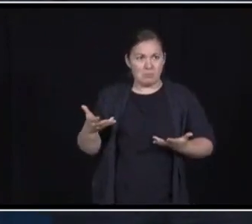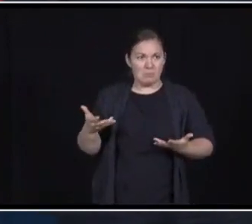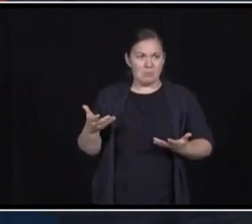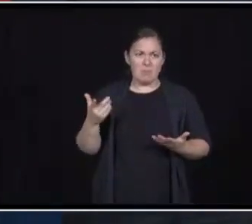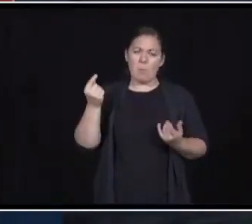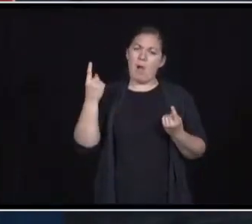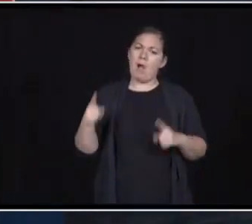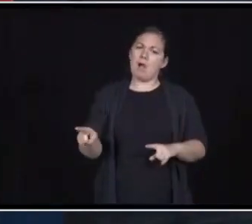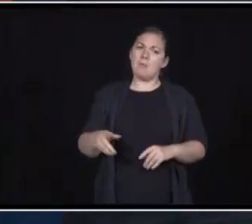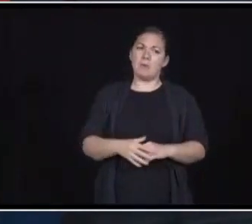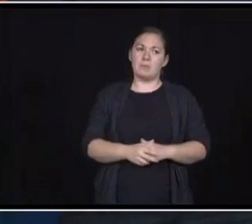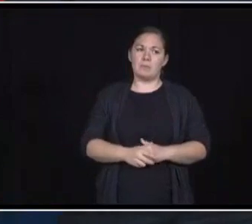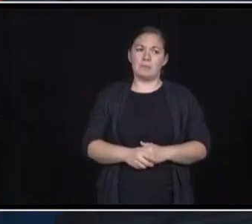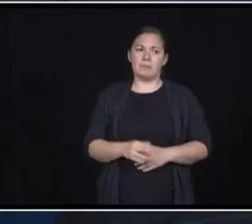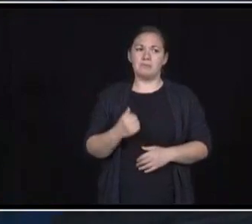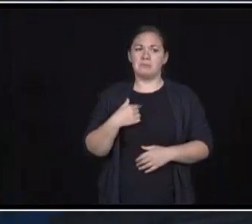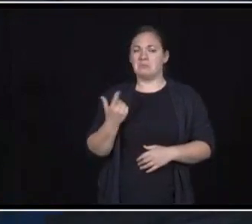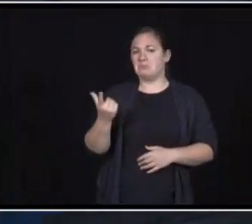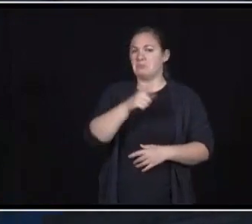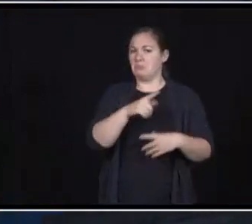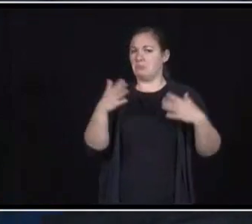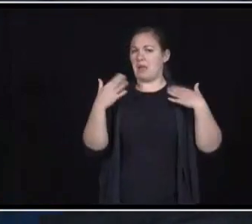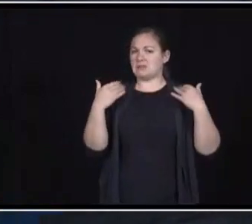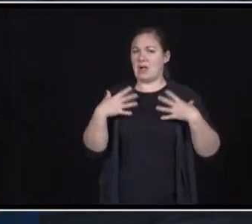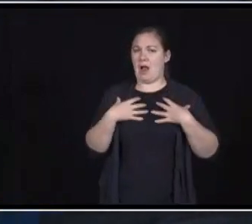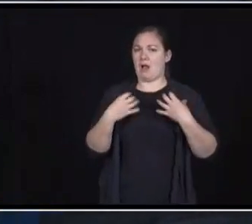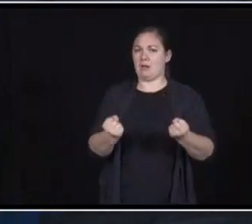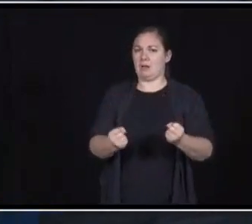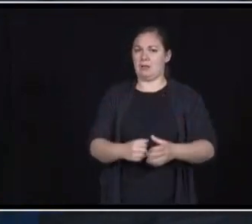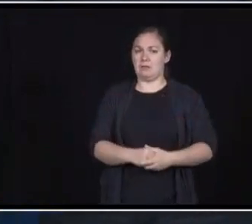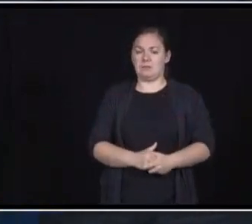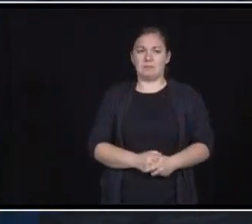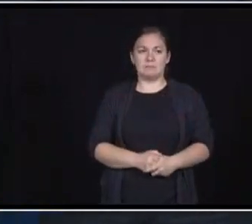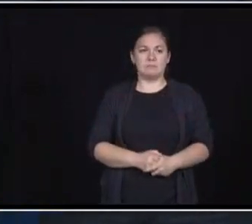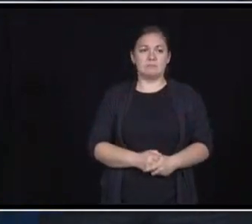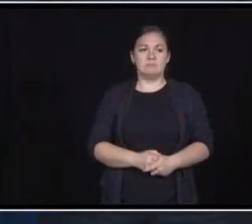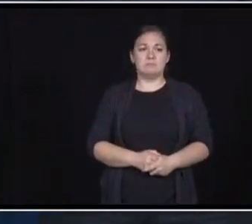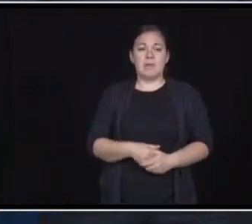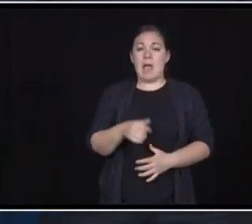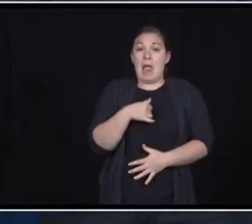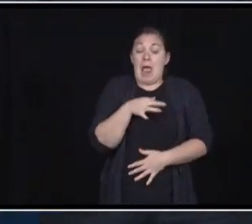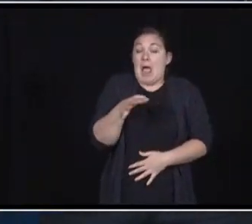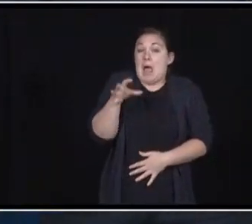So I guess my question is, what you think when wrongs in terms of the medication there?